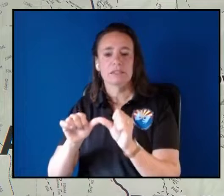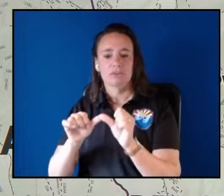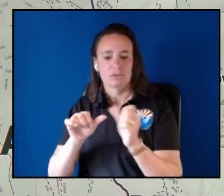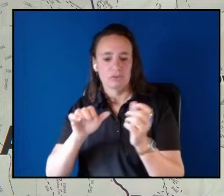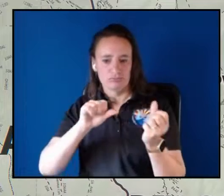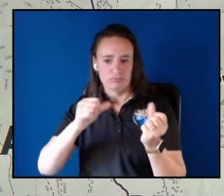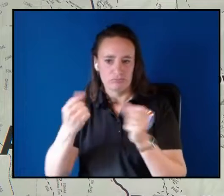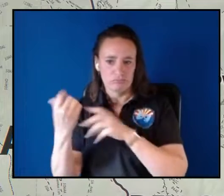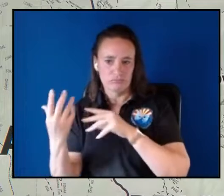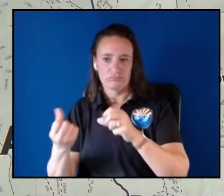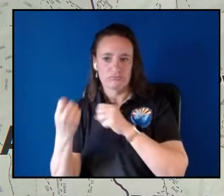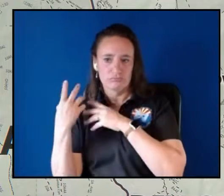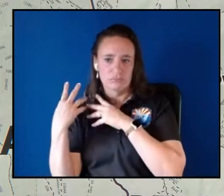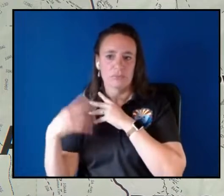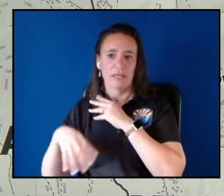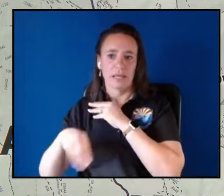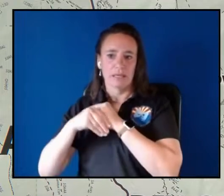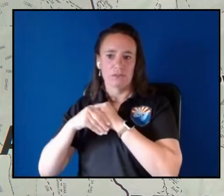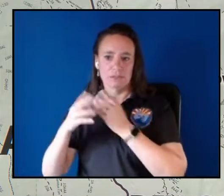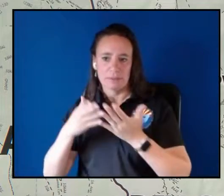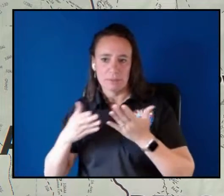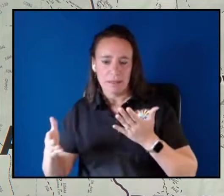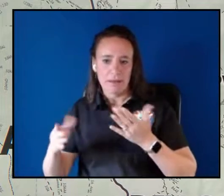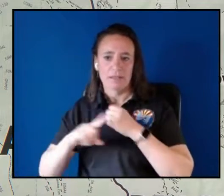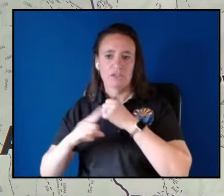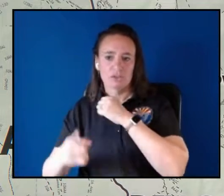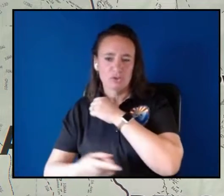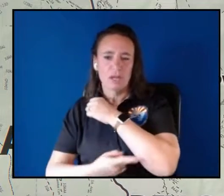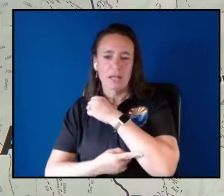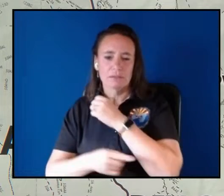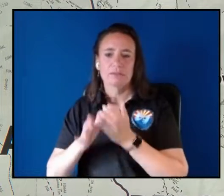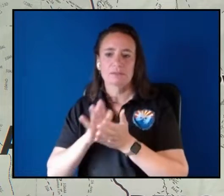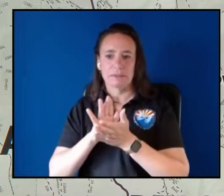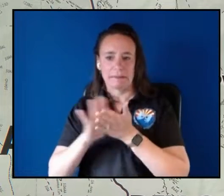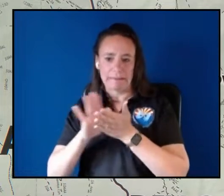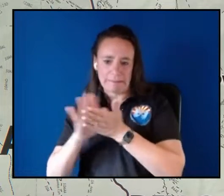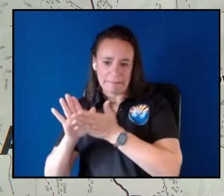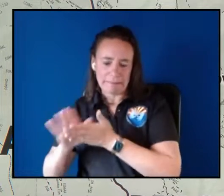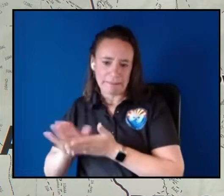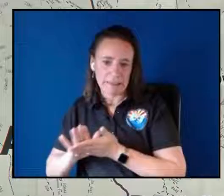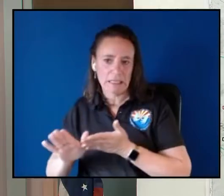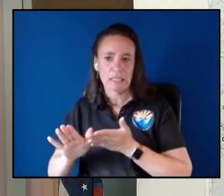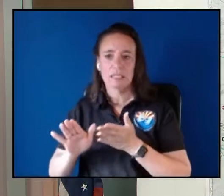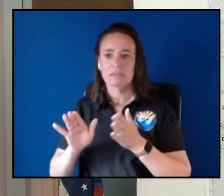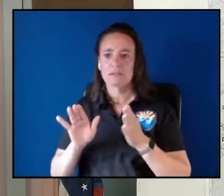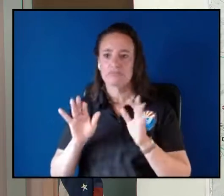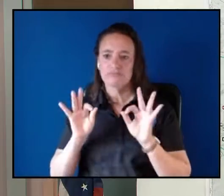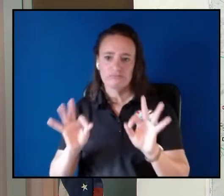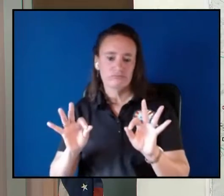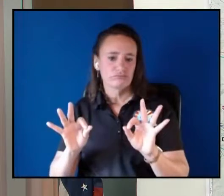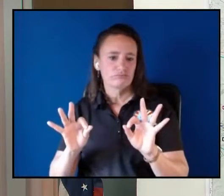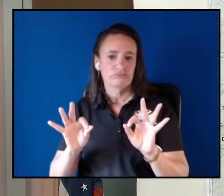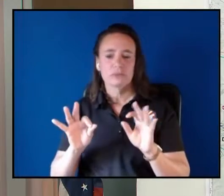of the area to get that cleaned up so we can get it turned back in a acceptable fashion. Moving on up through the Skyline Ridge.